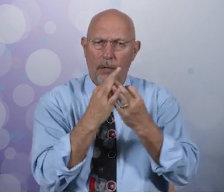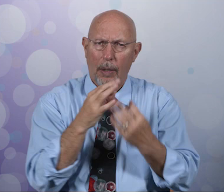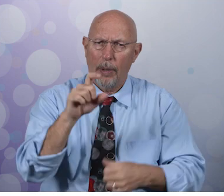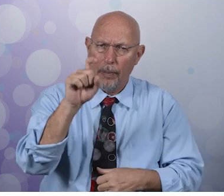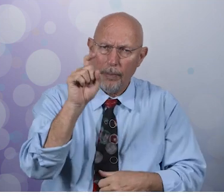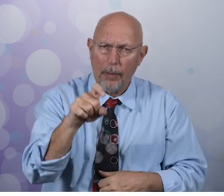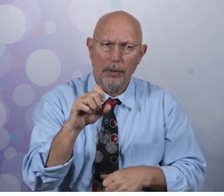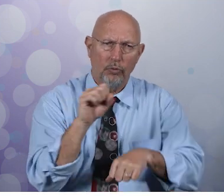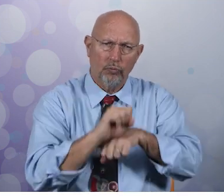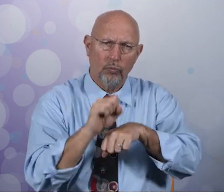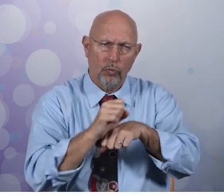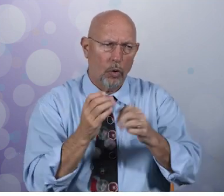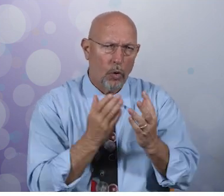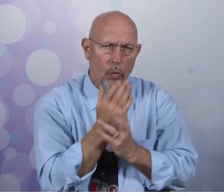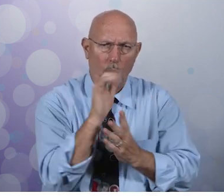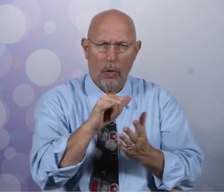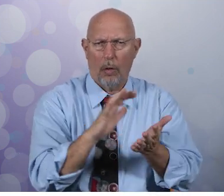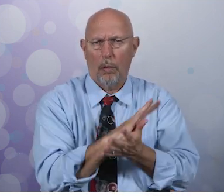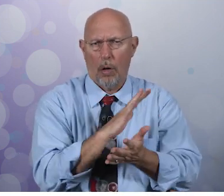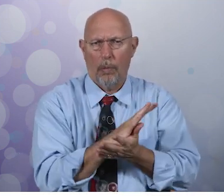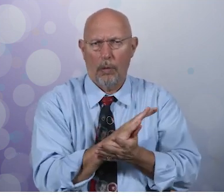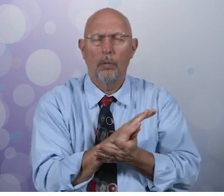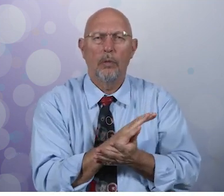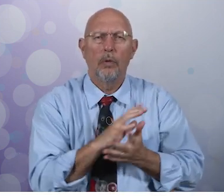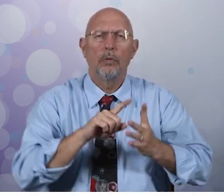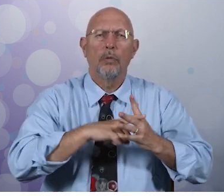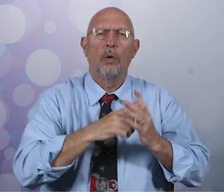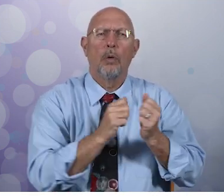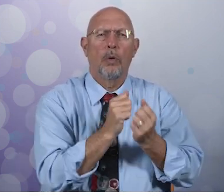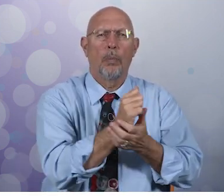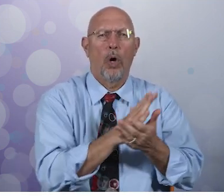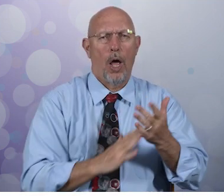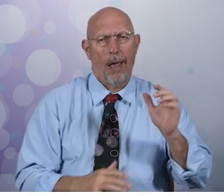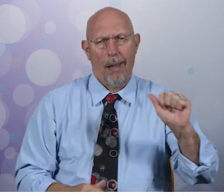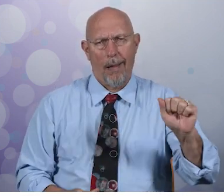work through the documents starting with Part A.